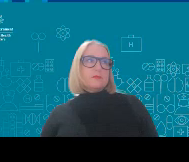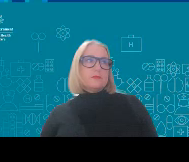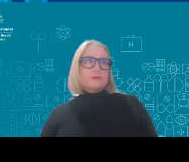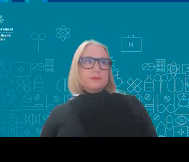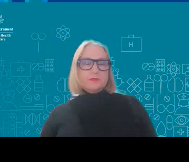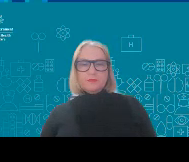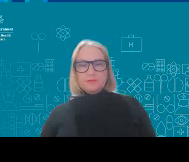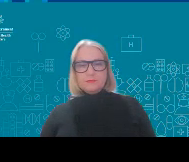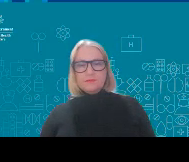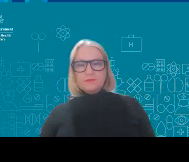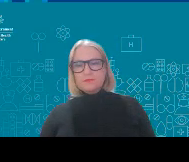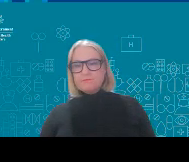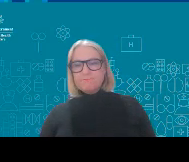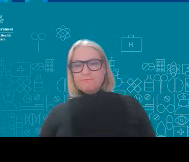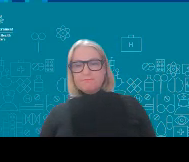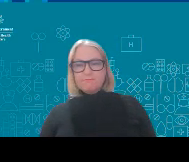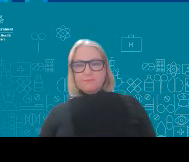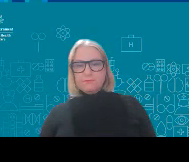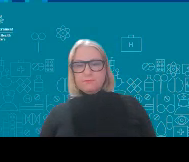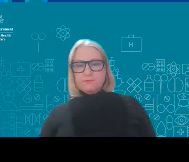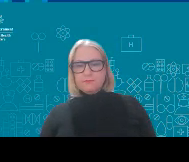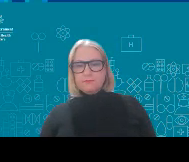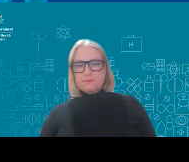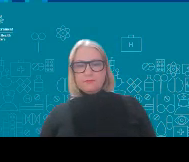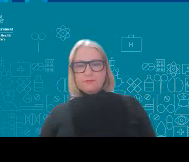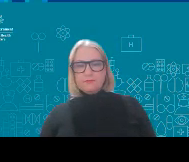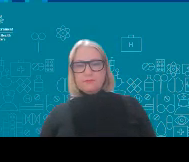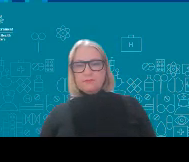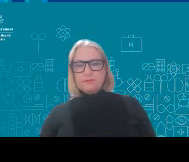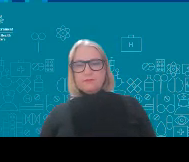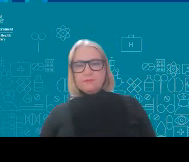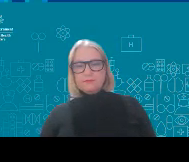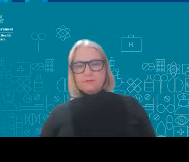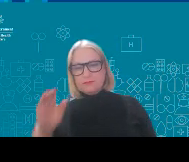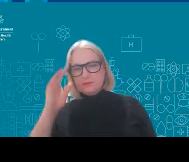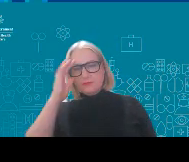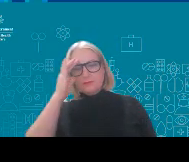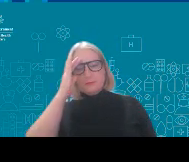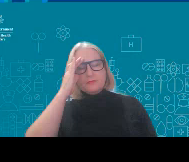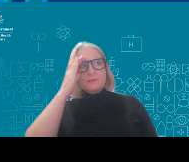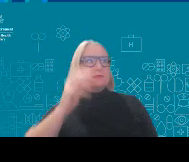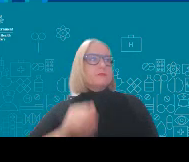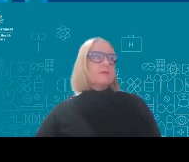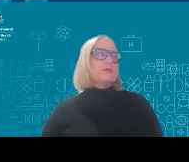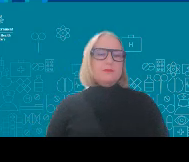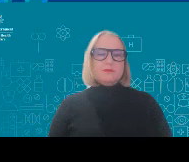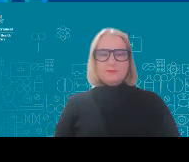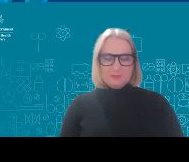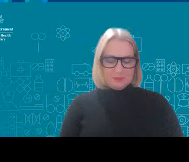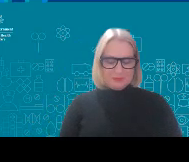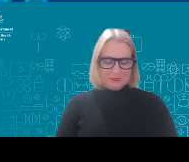they are required. Now the specific tools the Commission may use will depend on the circumstances and that includes the